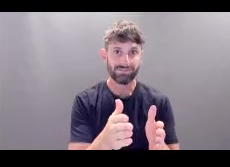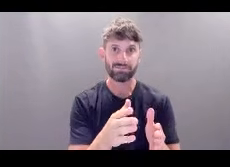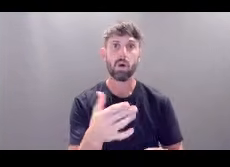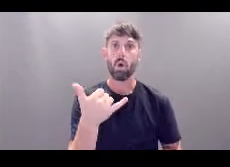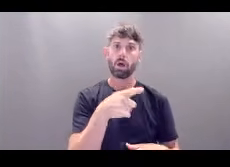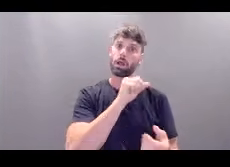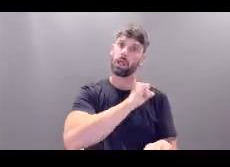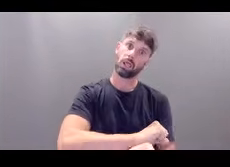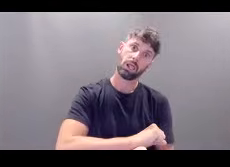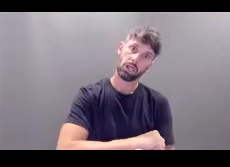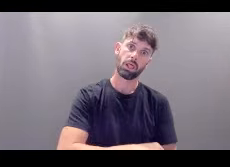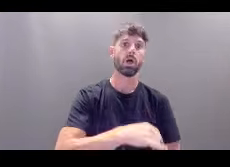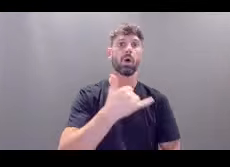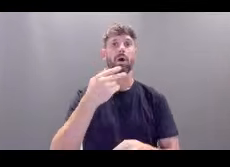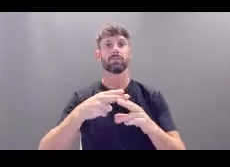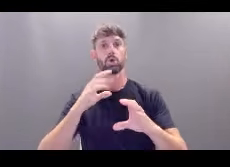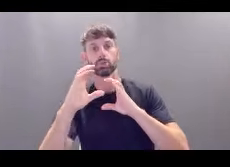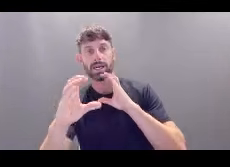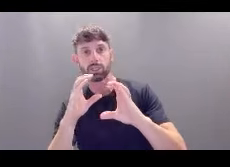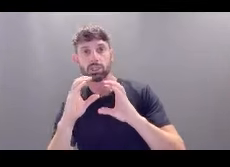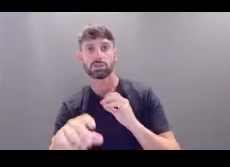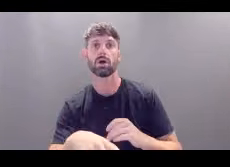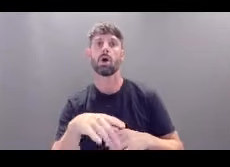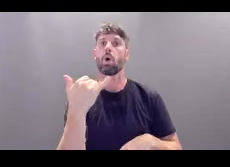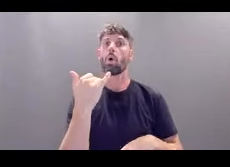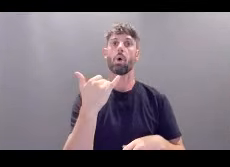communication or to complete daily living activities.